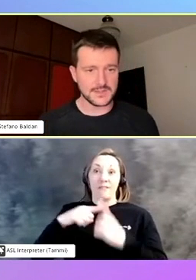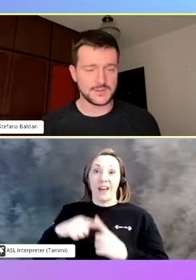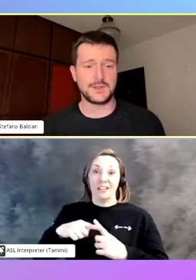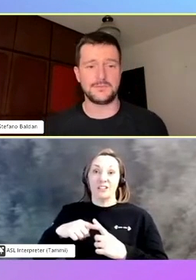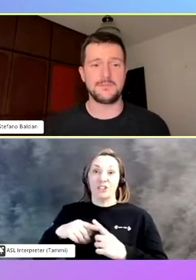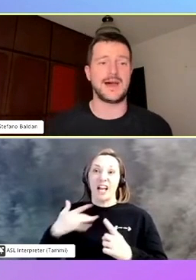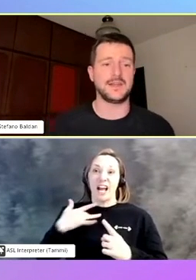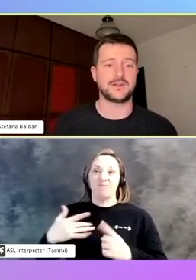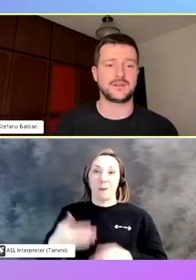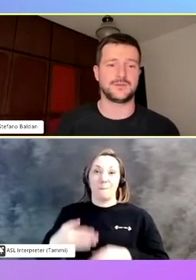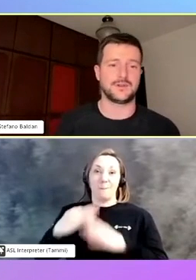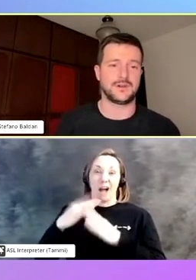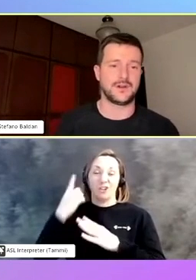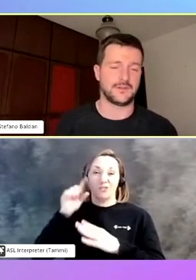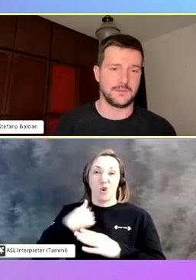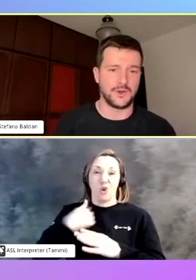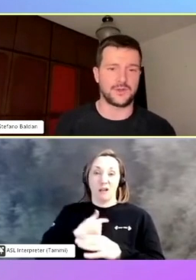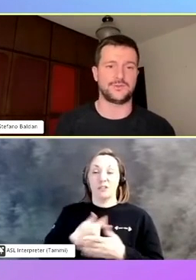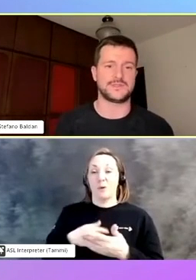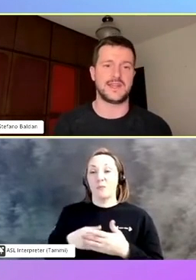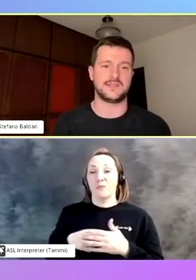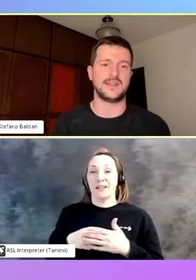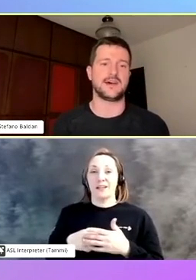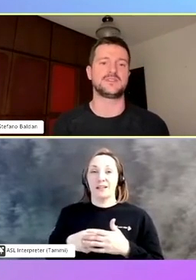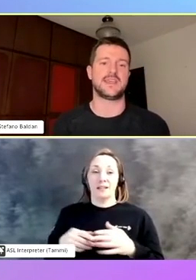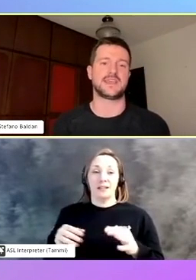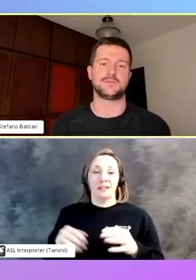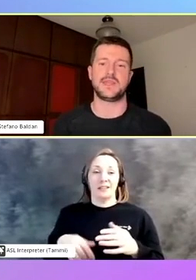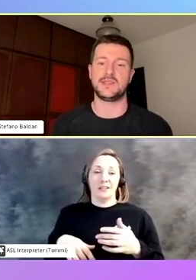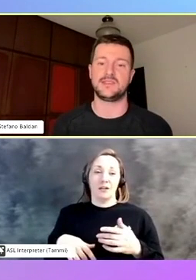way to operate with the widgets and the contents of our board